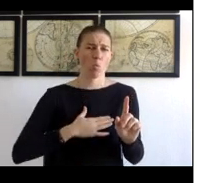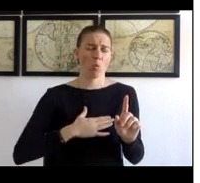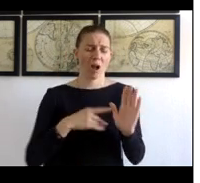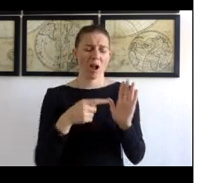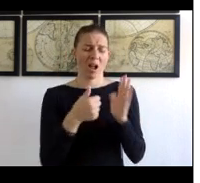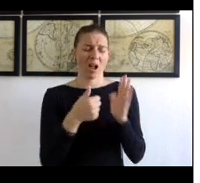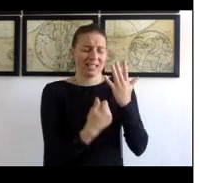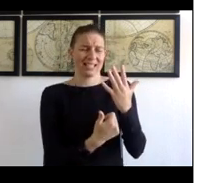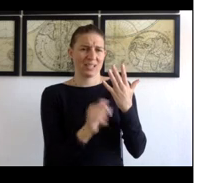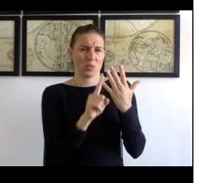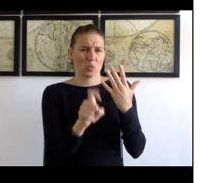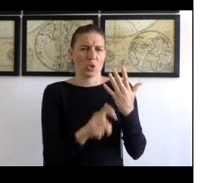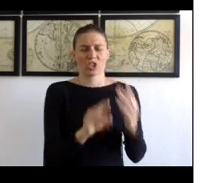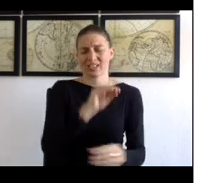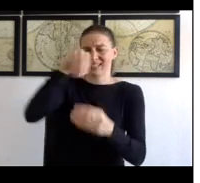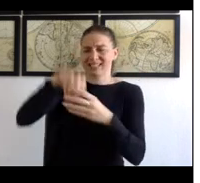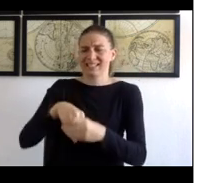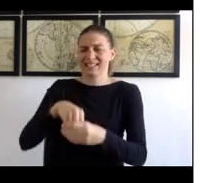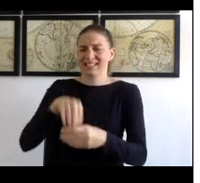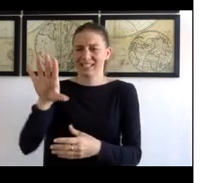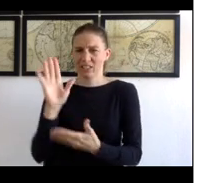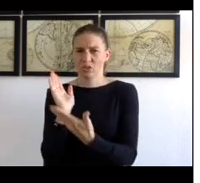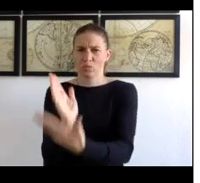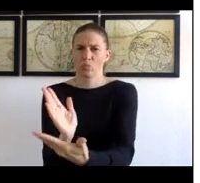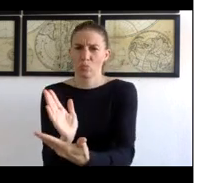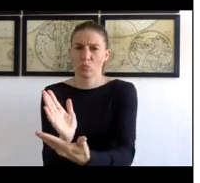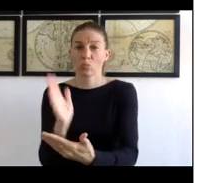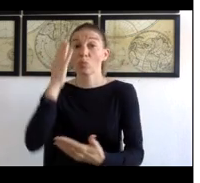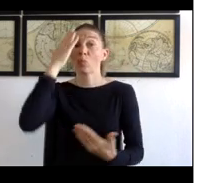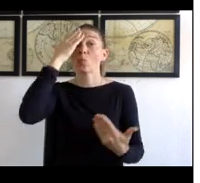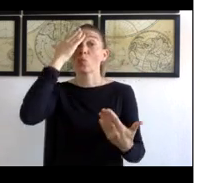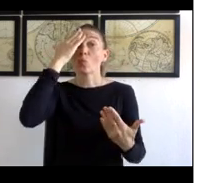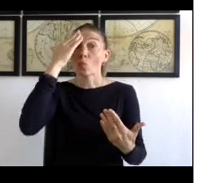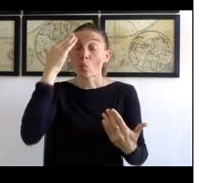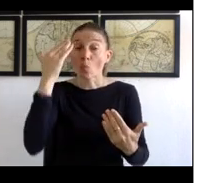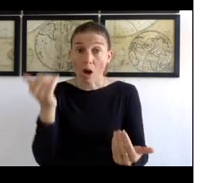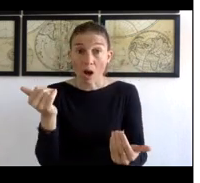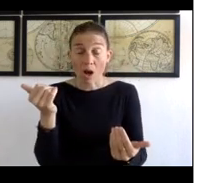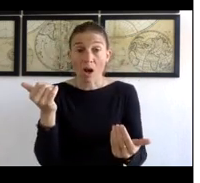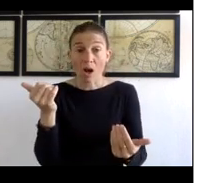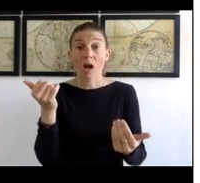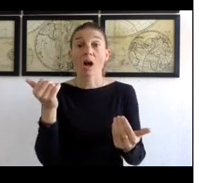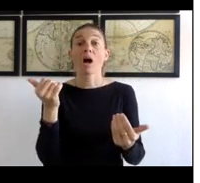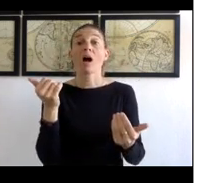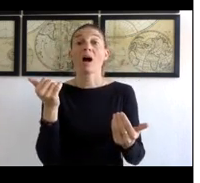in the labour force surveys given that it would add length to the surveys.